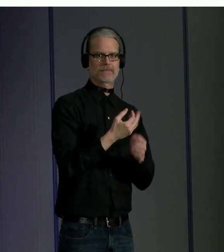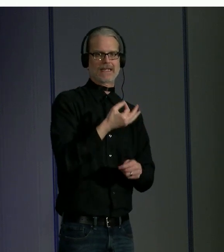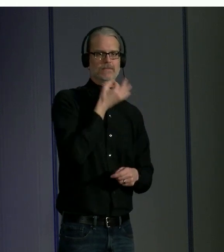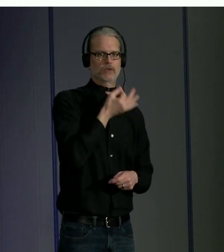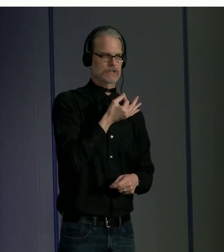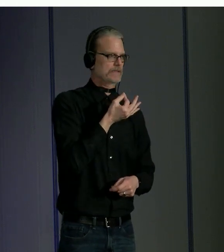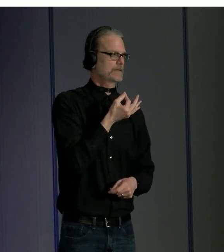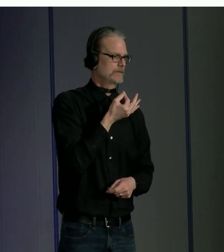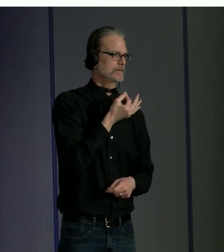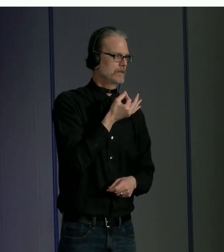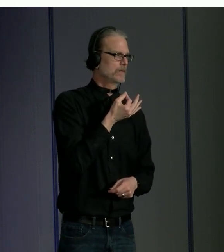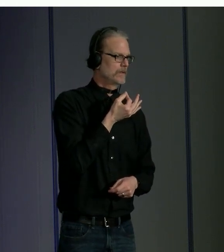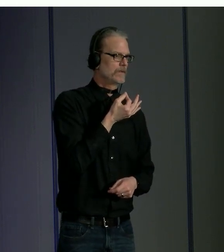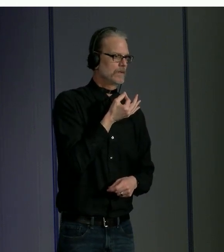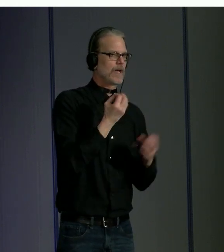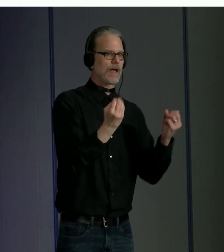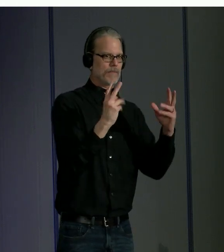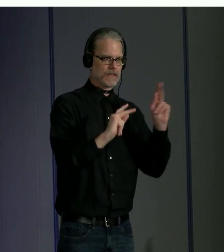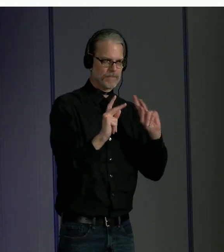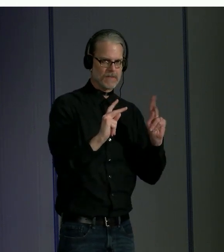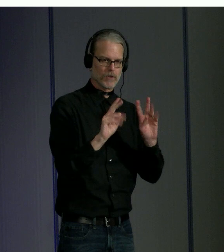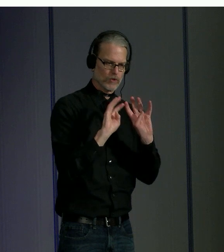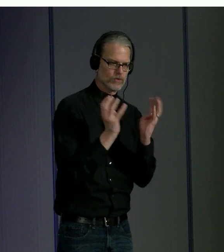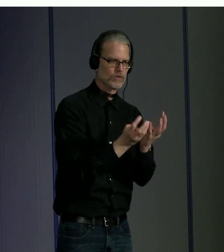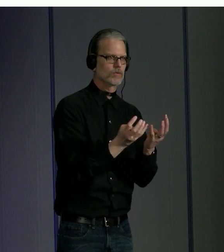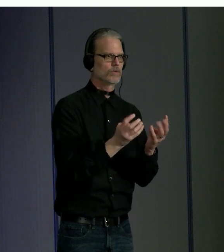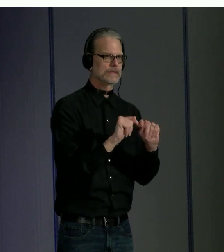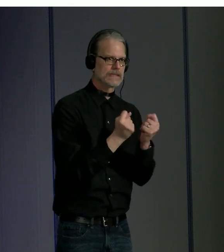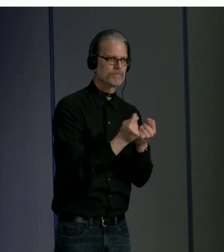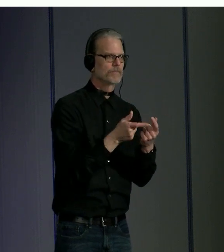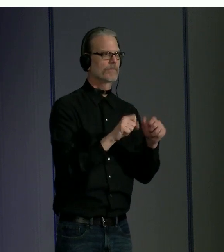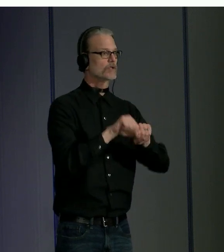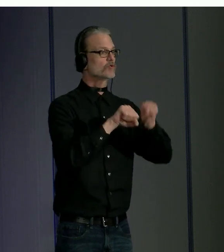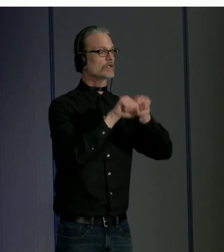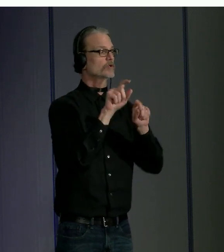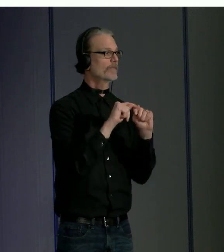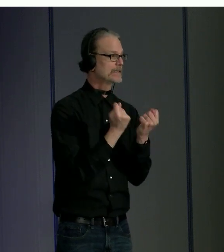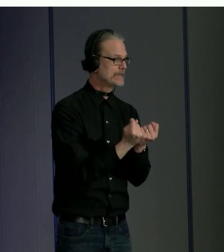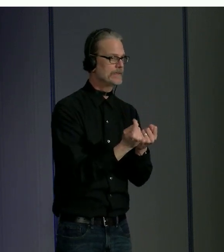and the number of people on your team and the structure of the team and all of those things.